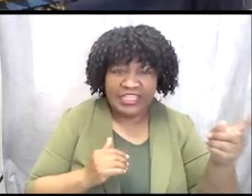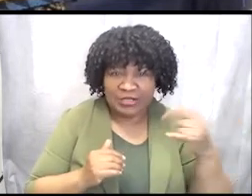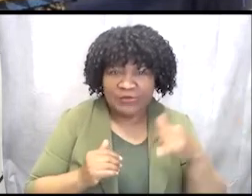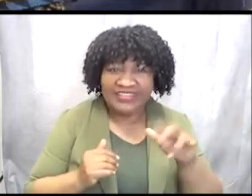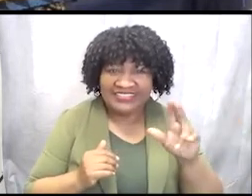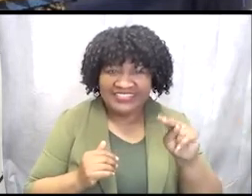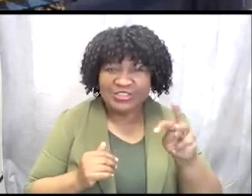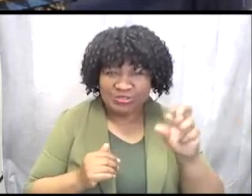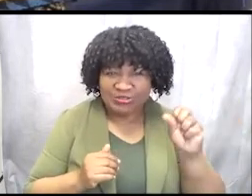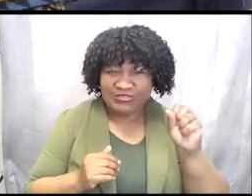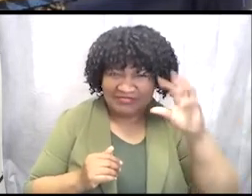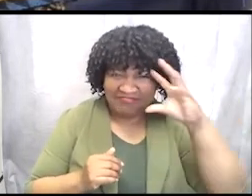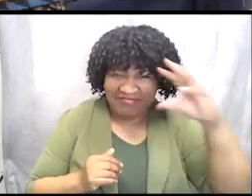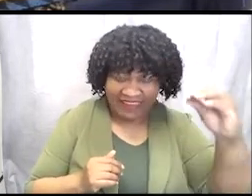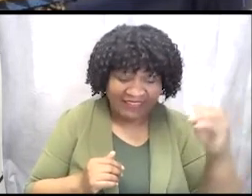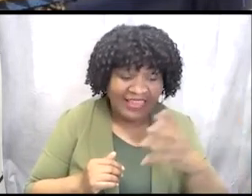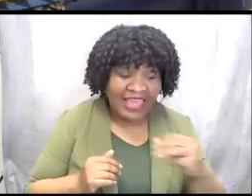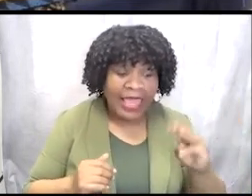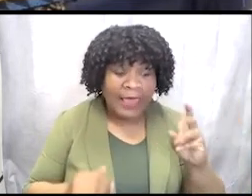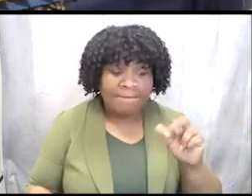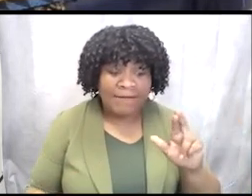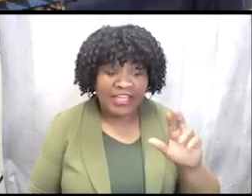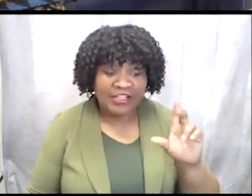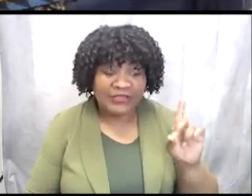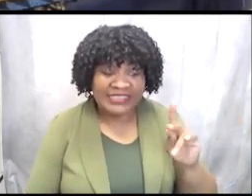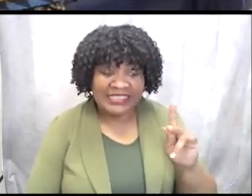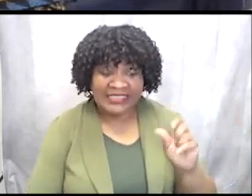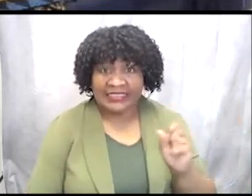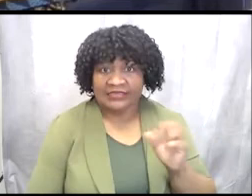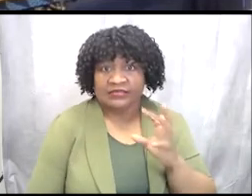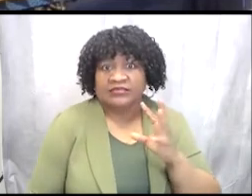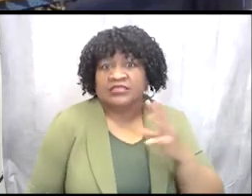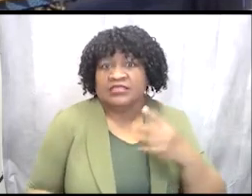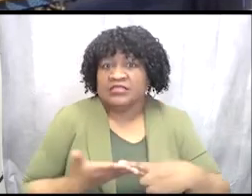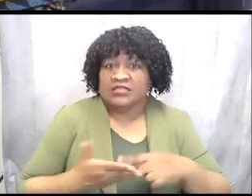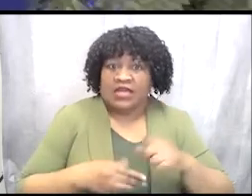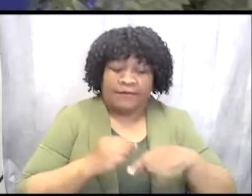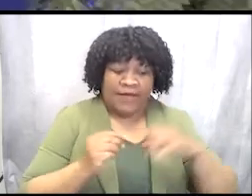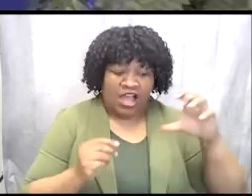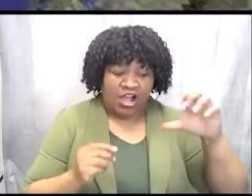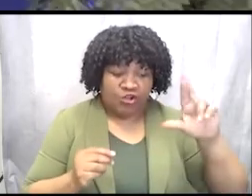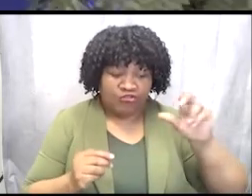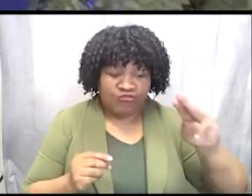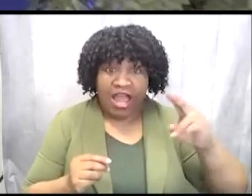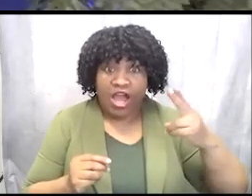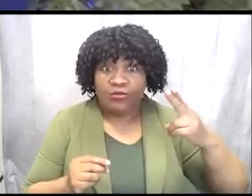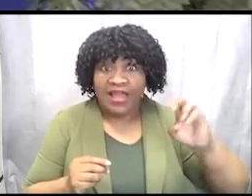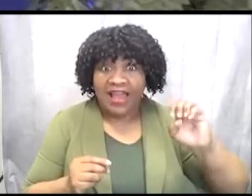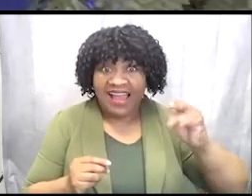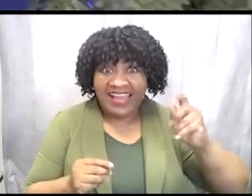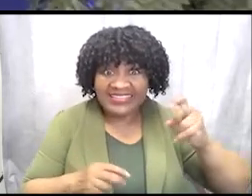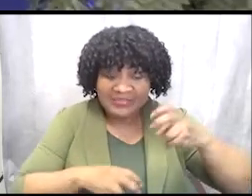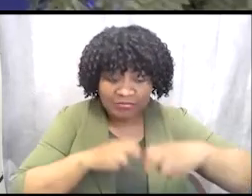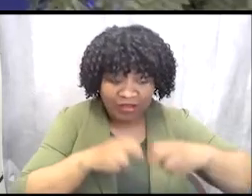and Mayor Dinkins was in the middle of the whole Crown Heights issue and everything else. And so they gave these young people this award,